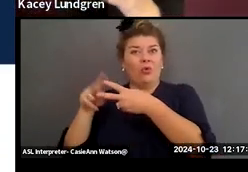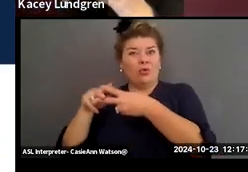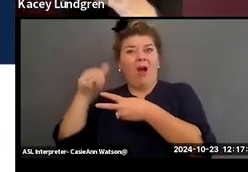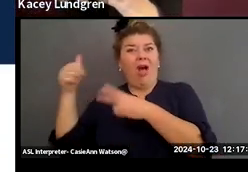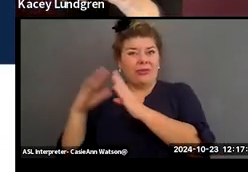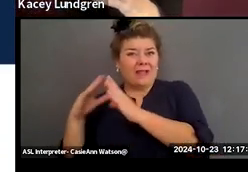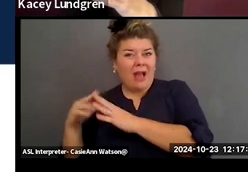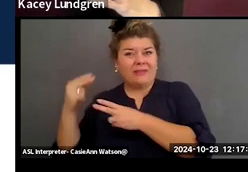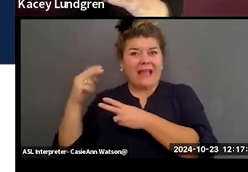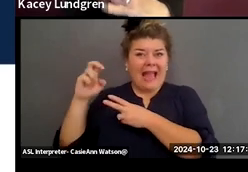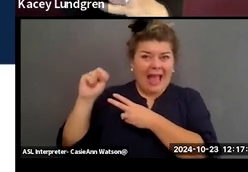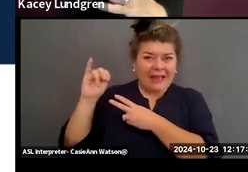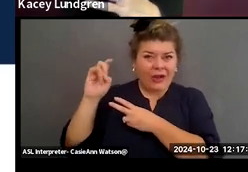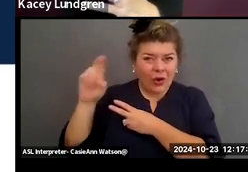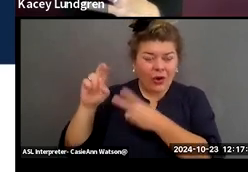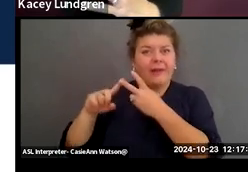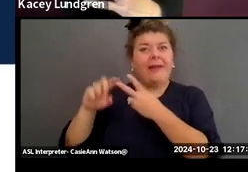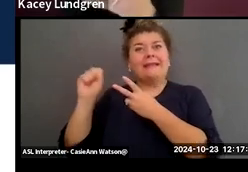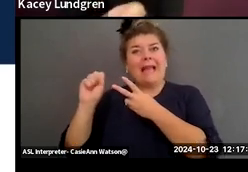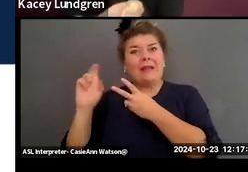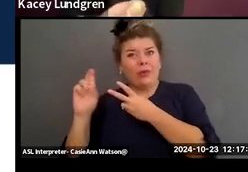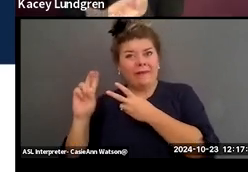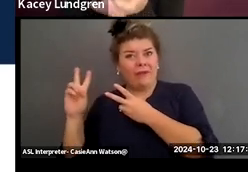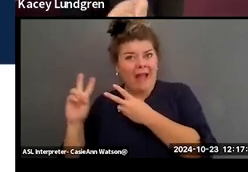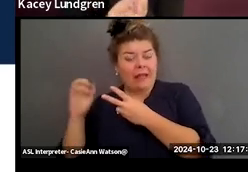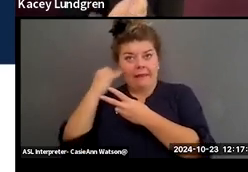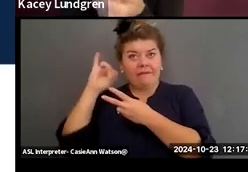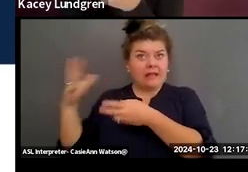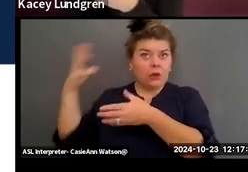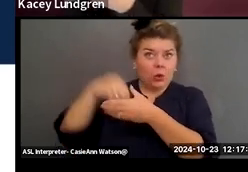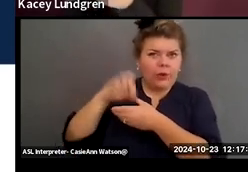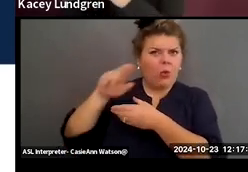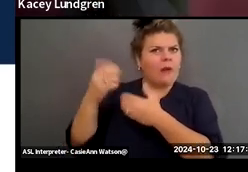are a part of that language family or if they're something separate. If they're separate,